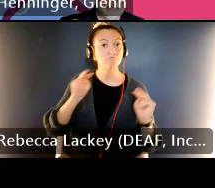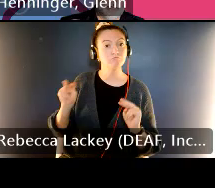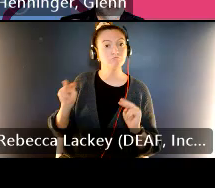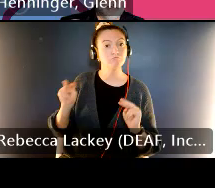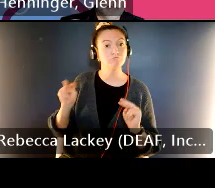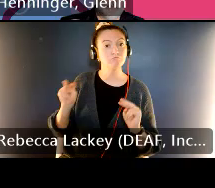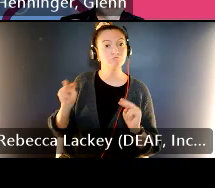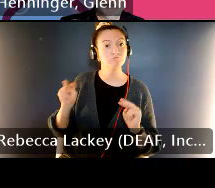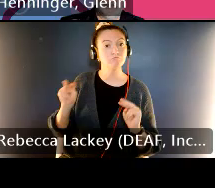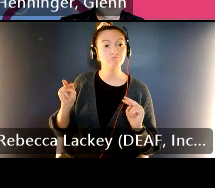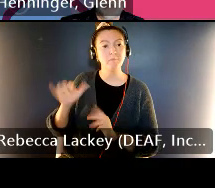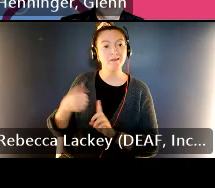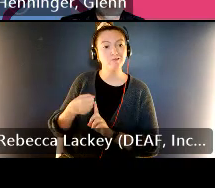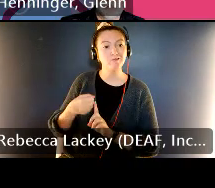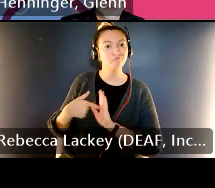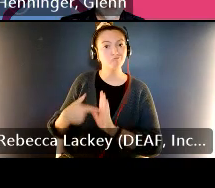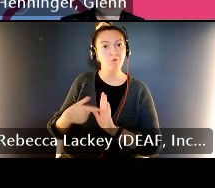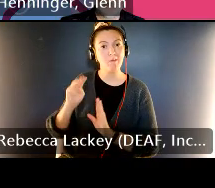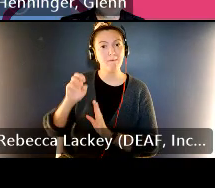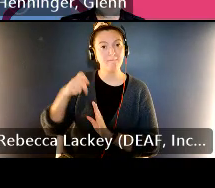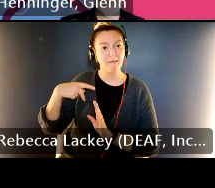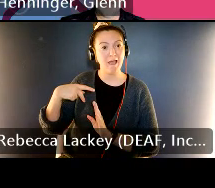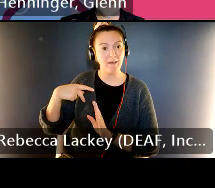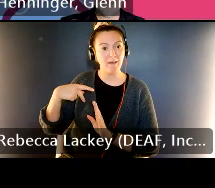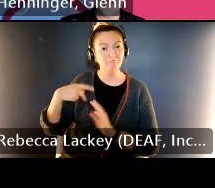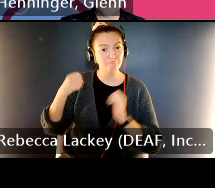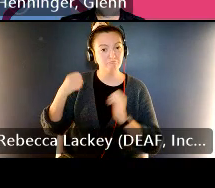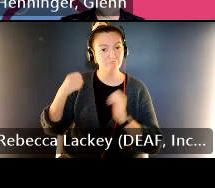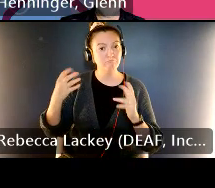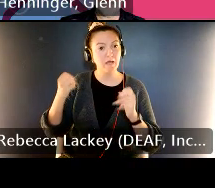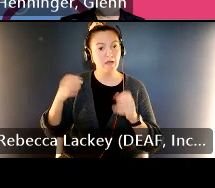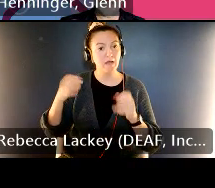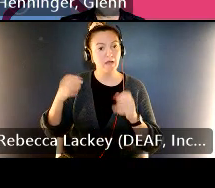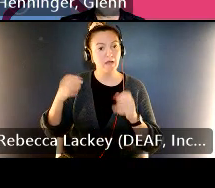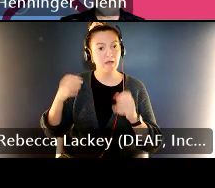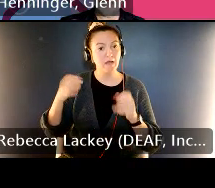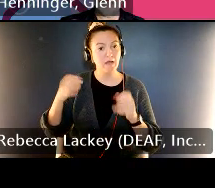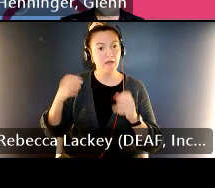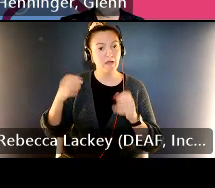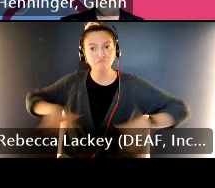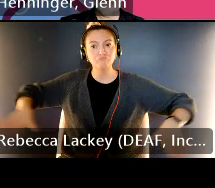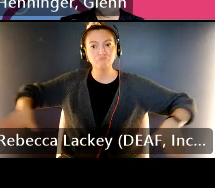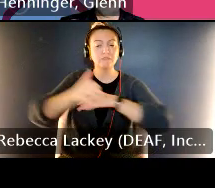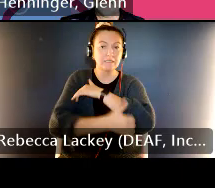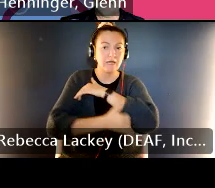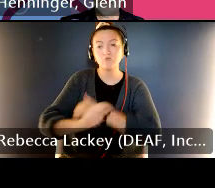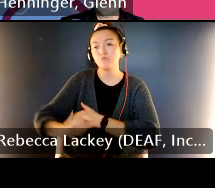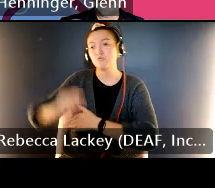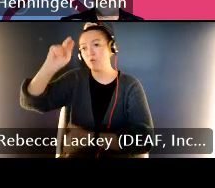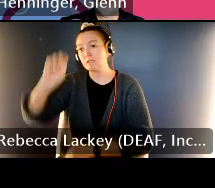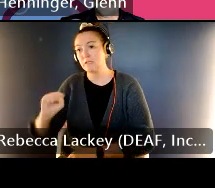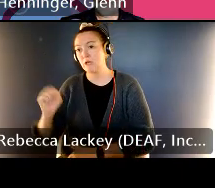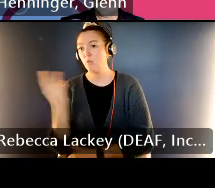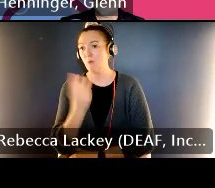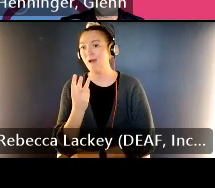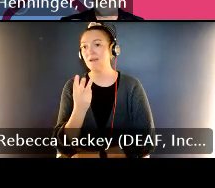quite a number of subdivisions across the county, north-south and West county areas.